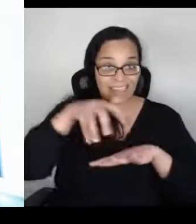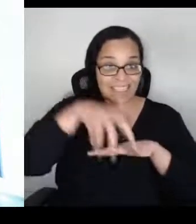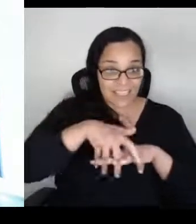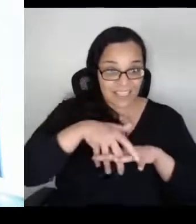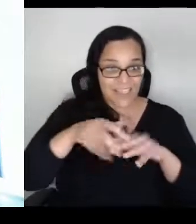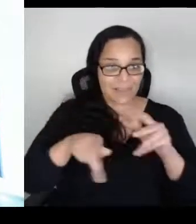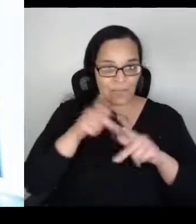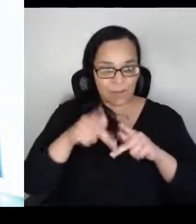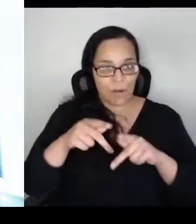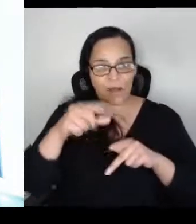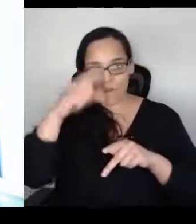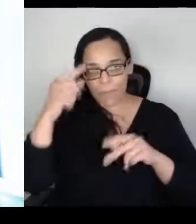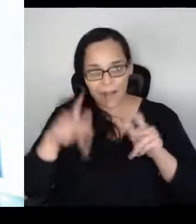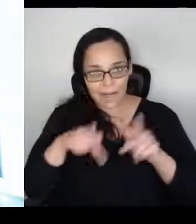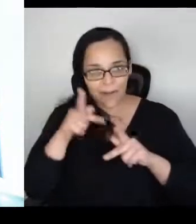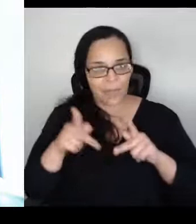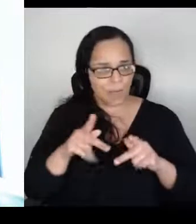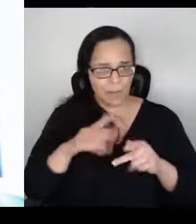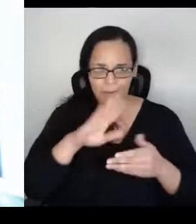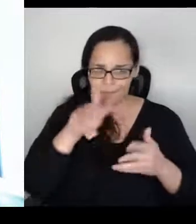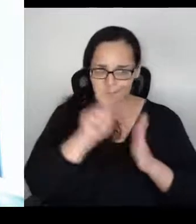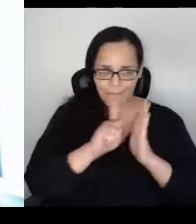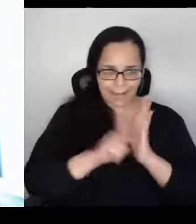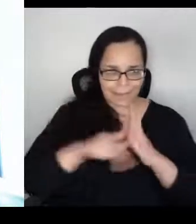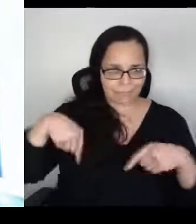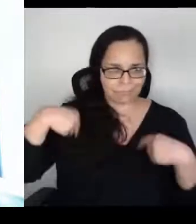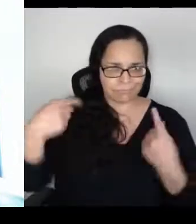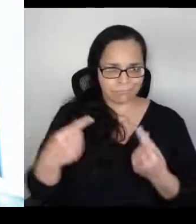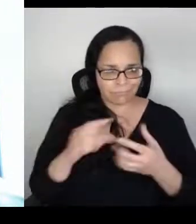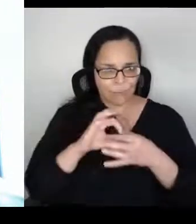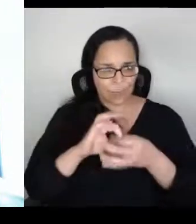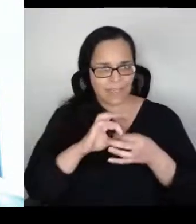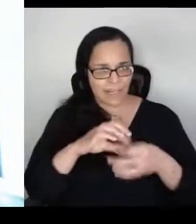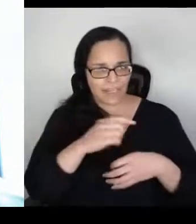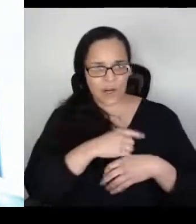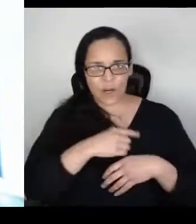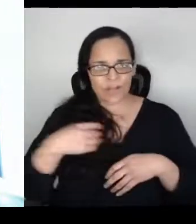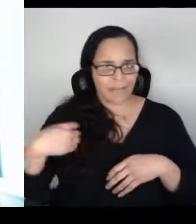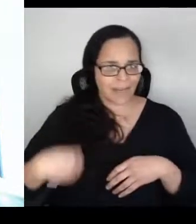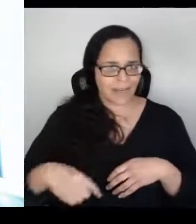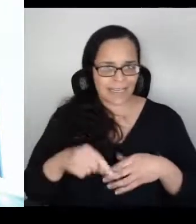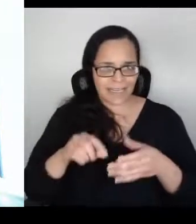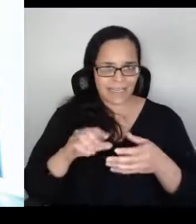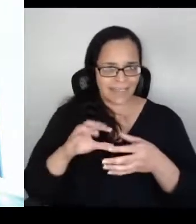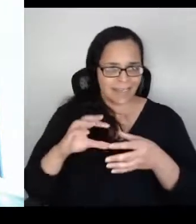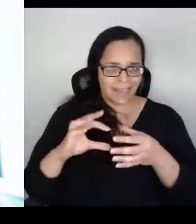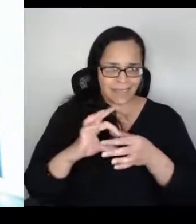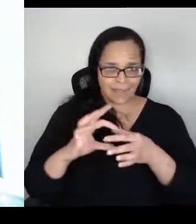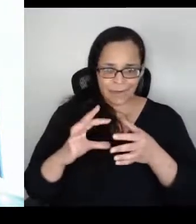really early on like the Chinese Exclusion Act, all of those things collectively